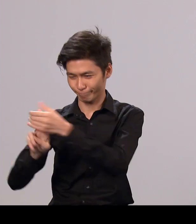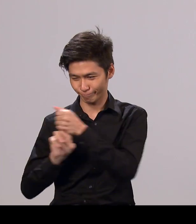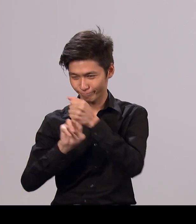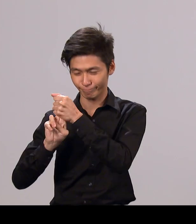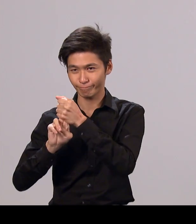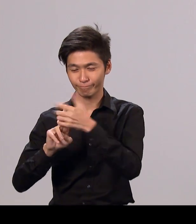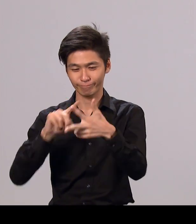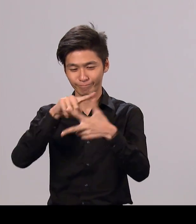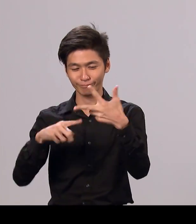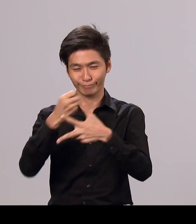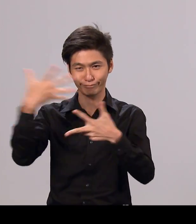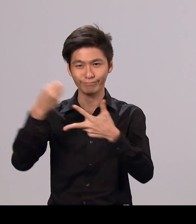Let me elaborate.